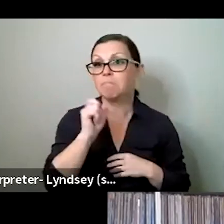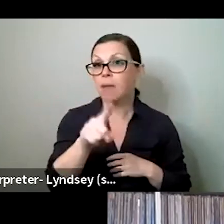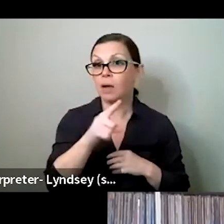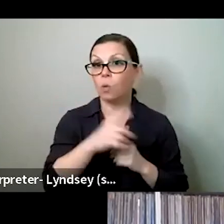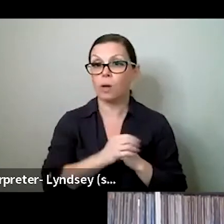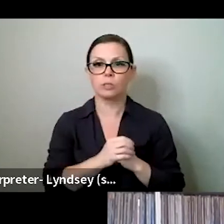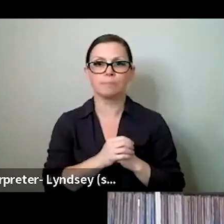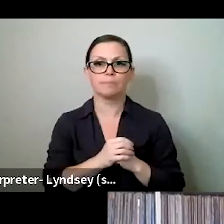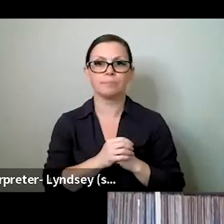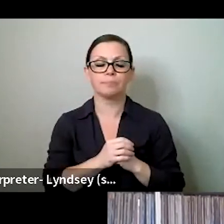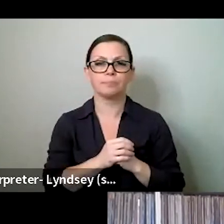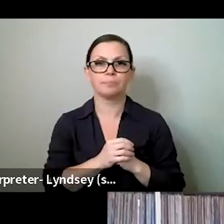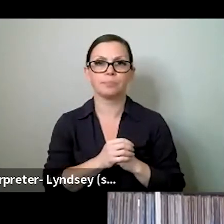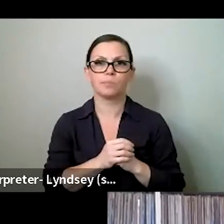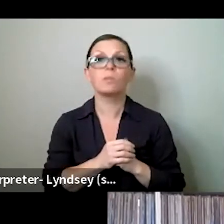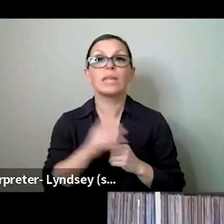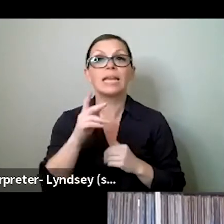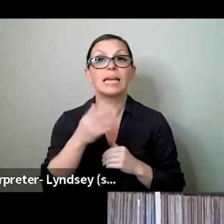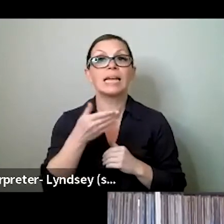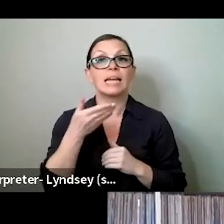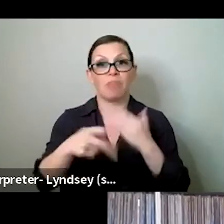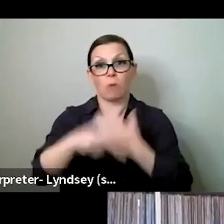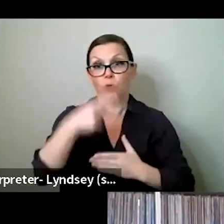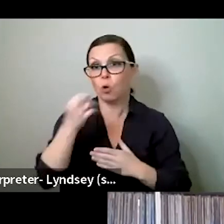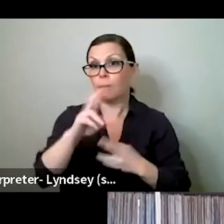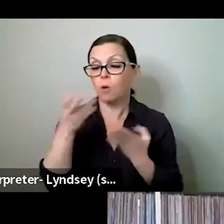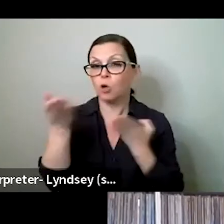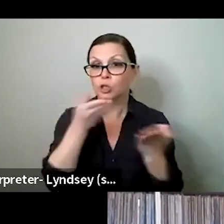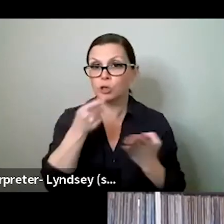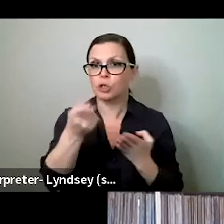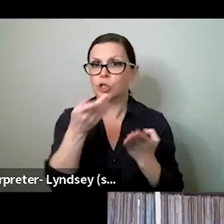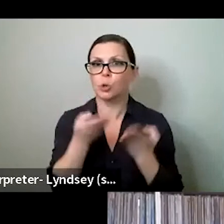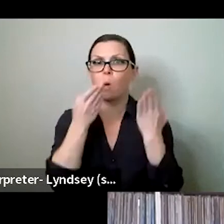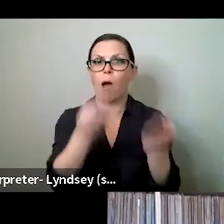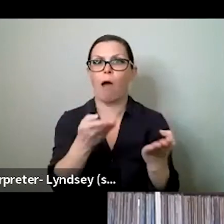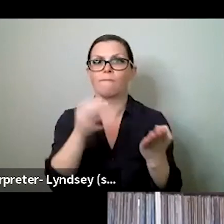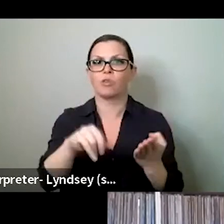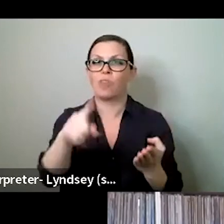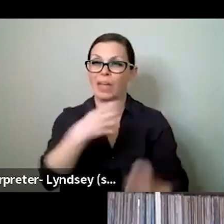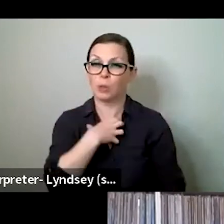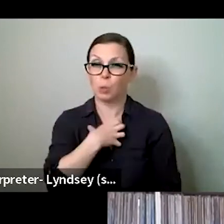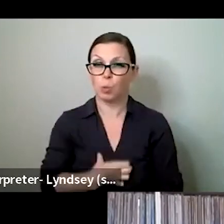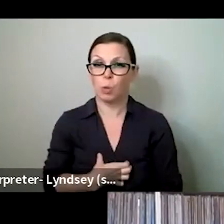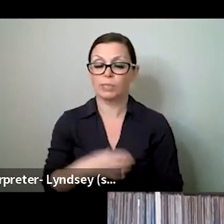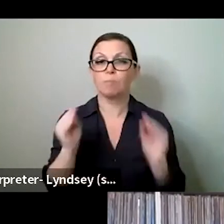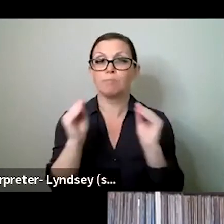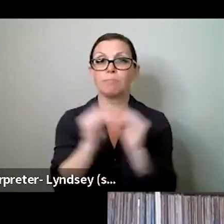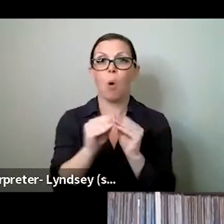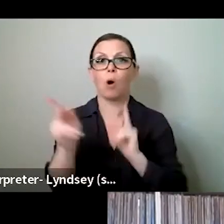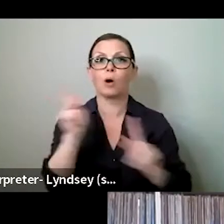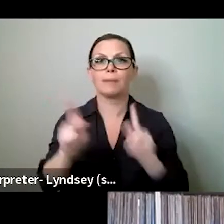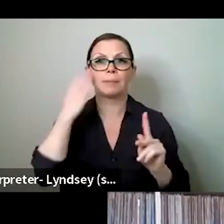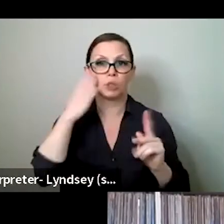is there a program or service that you offer that you wish more people knew about?